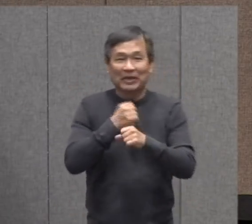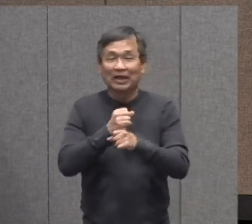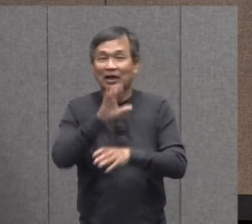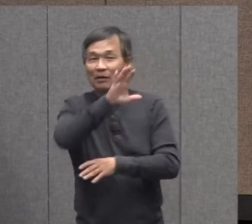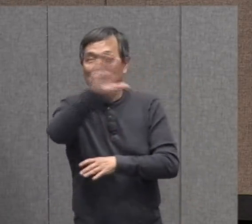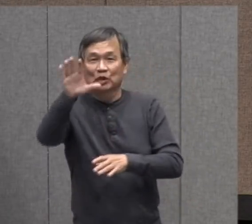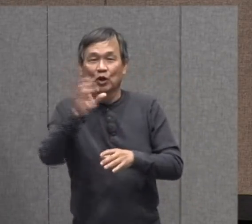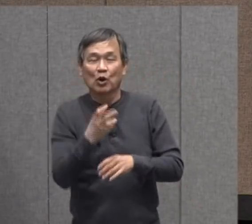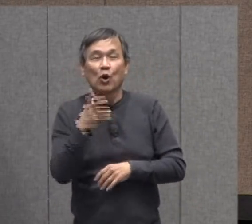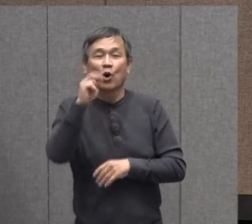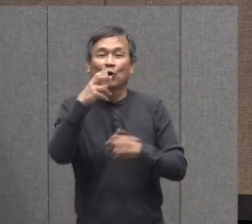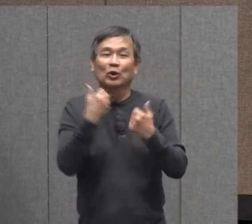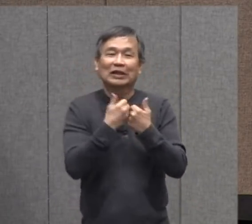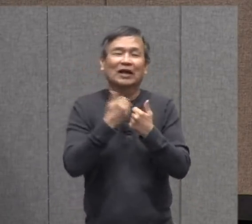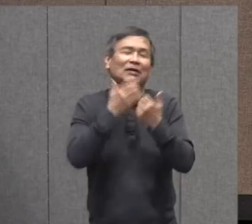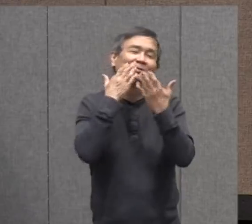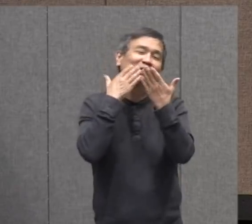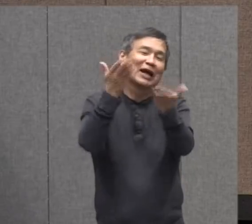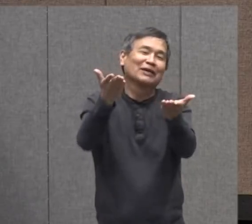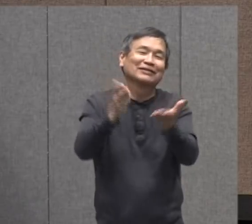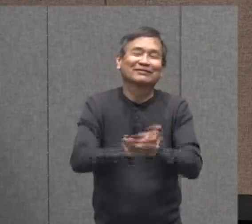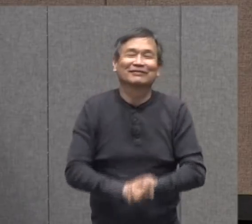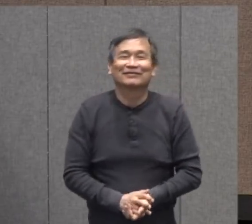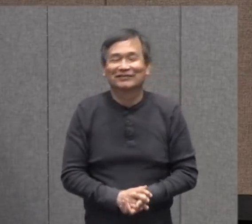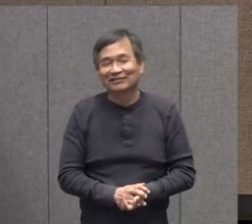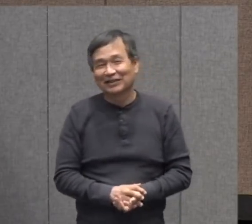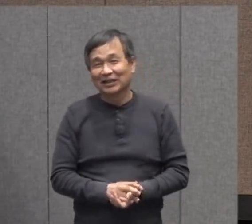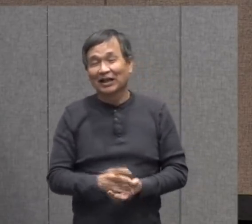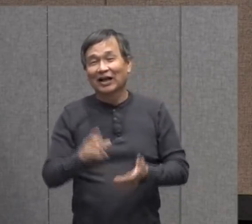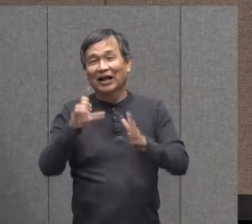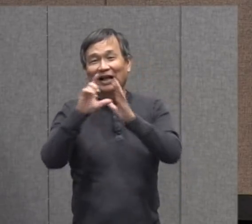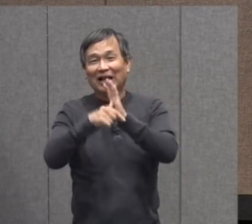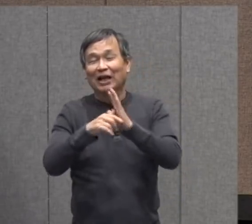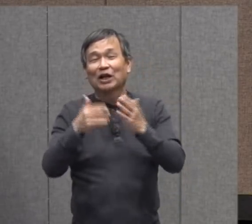So, thanks for joining me today and until next time, I hope you have a great day.